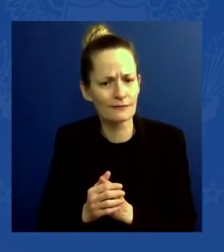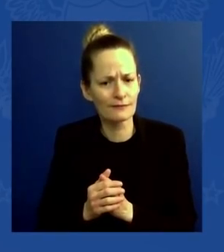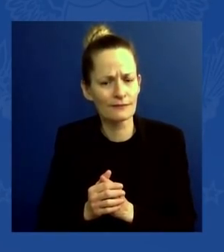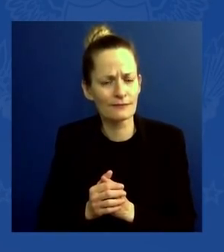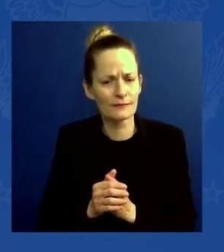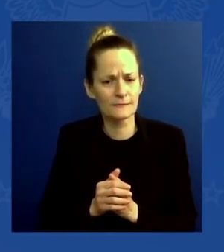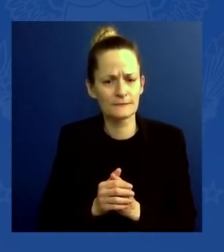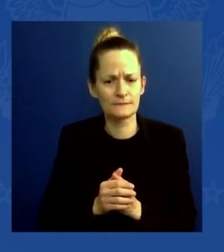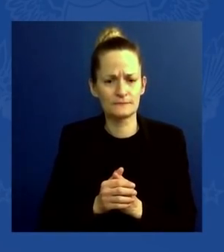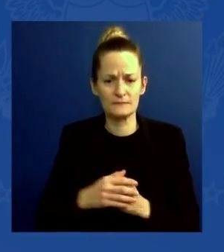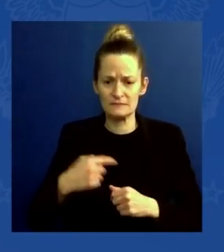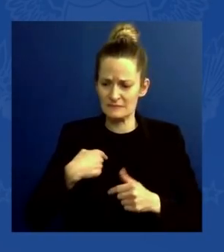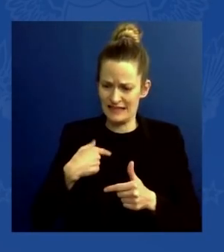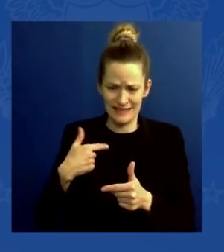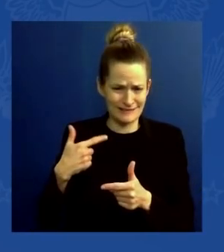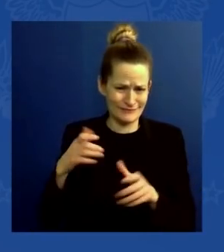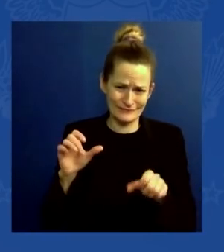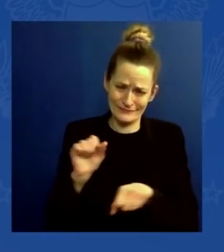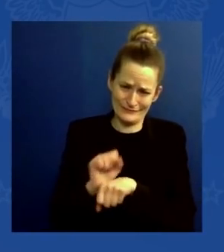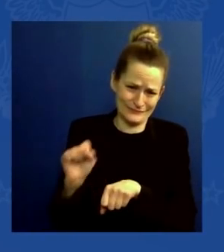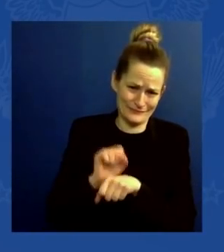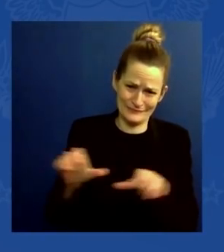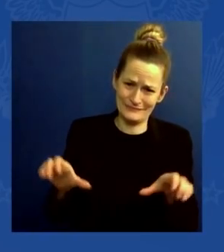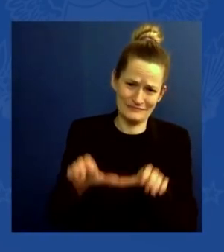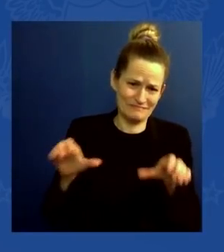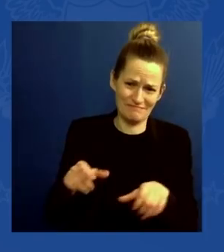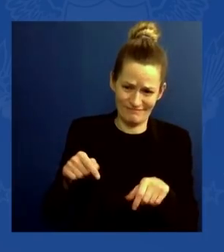I've been able, in the Senate, to put things together when people said they couldn't be put together